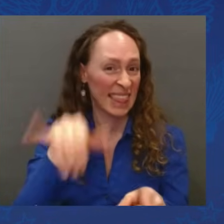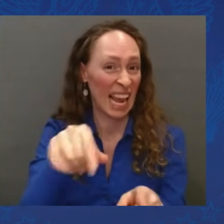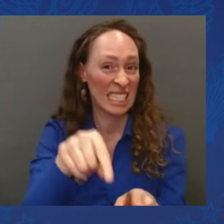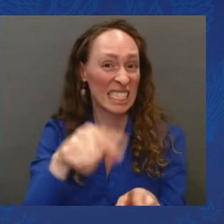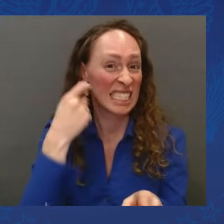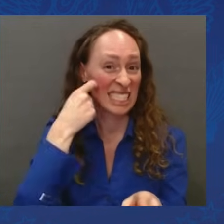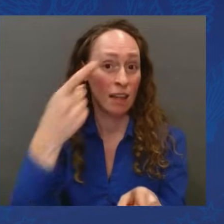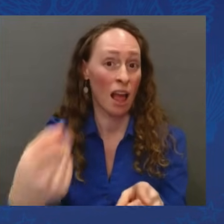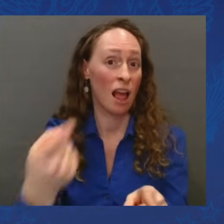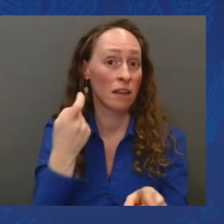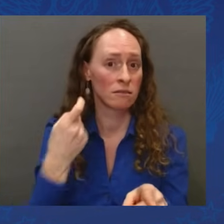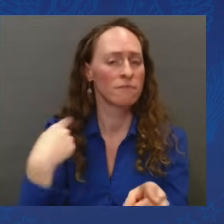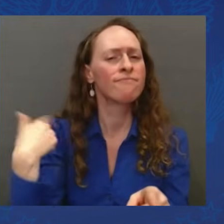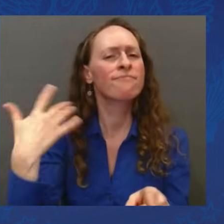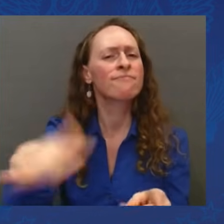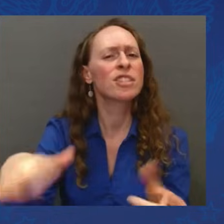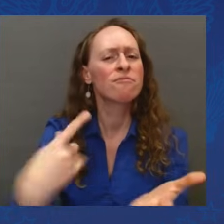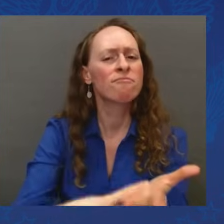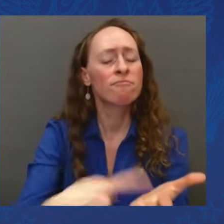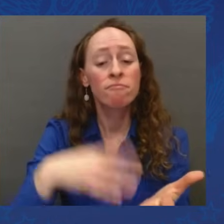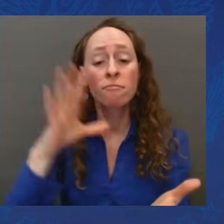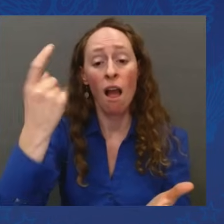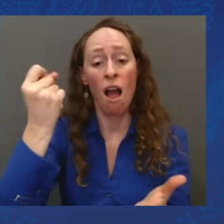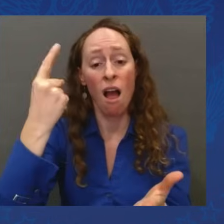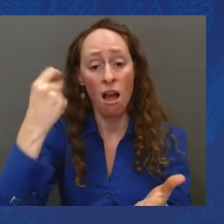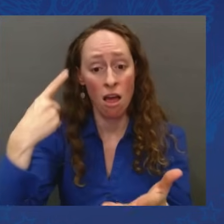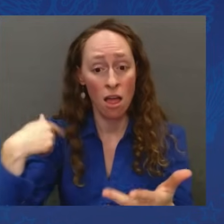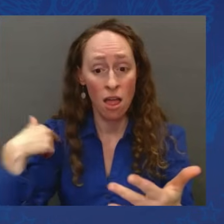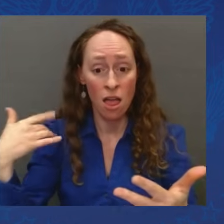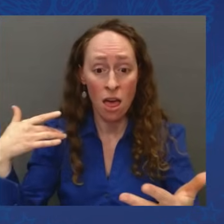Here's the situation: You have a circumstance where the first war crime